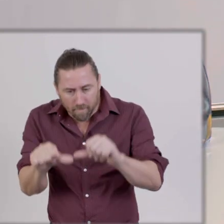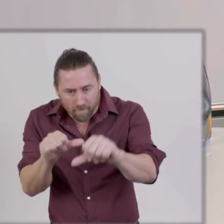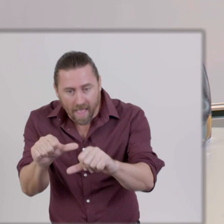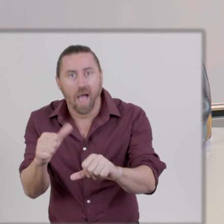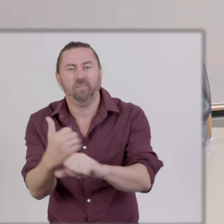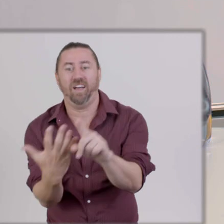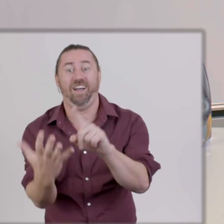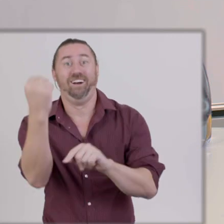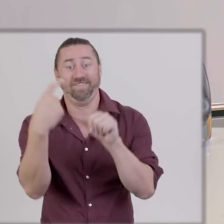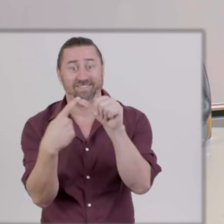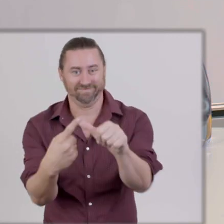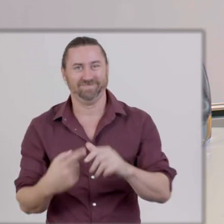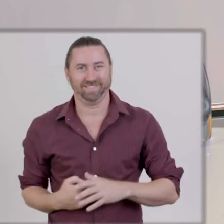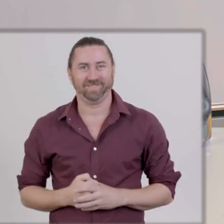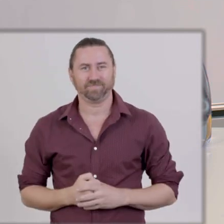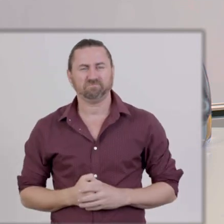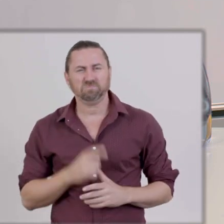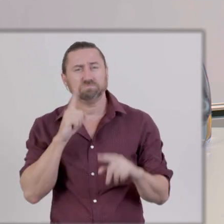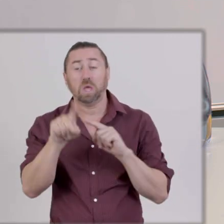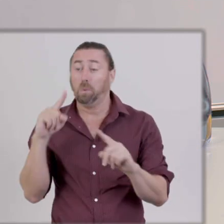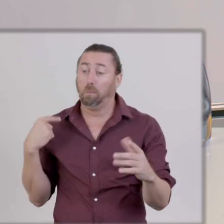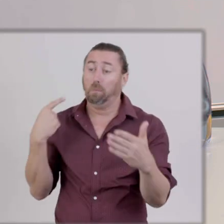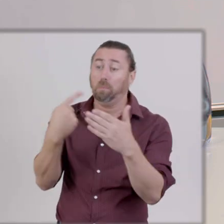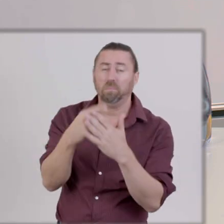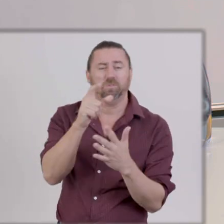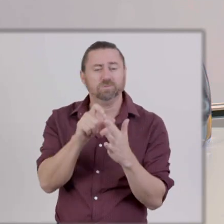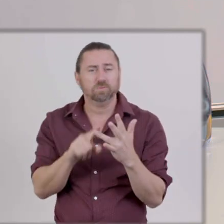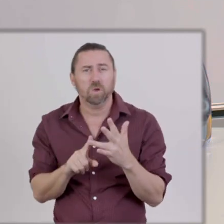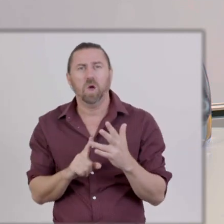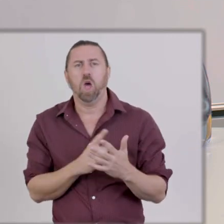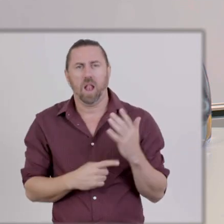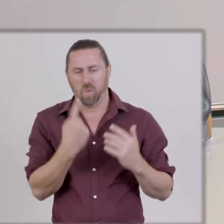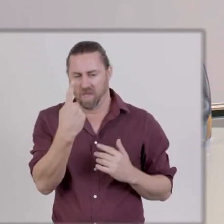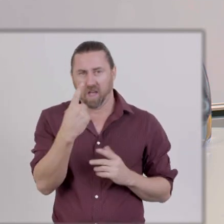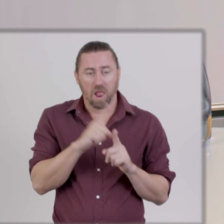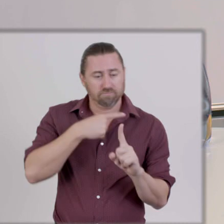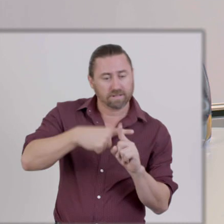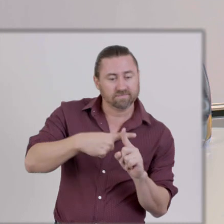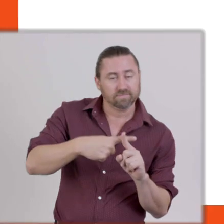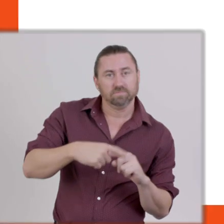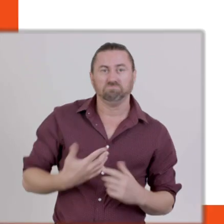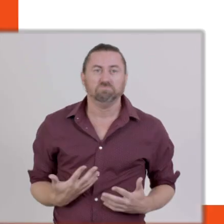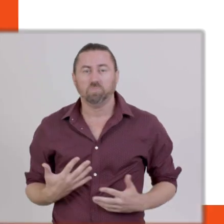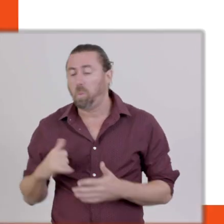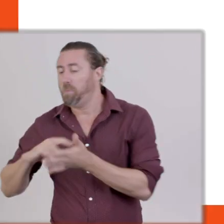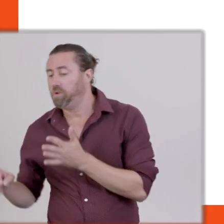Up until now, most of your calculations have involved only one operation, such as addition. Today,